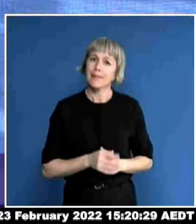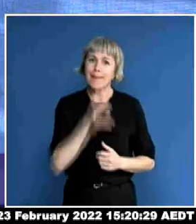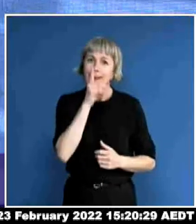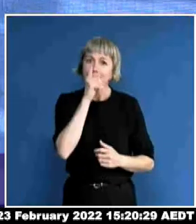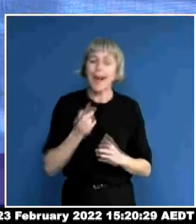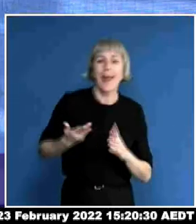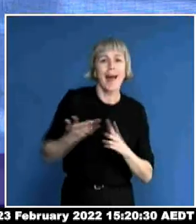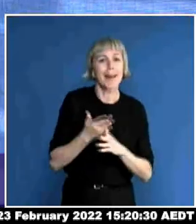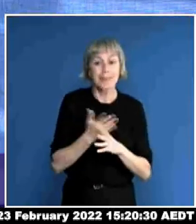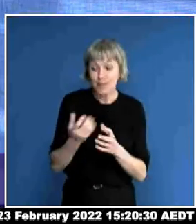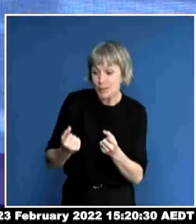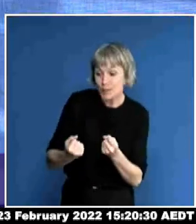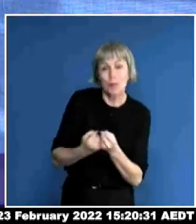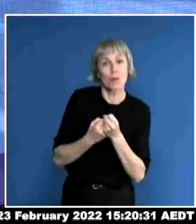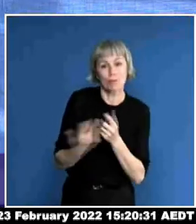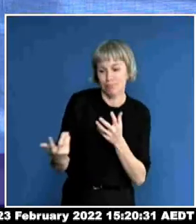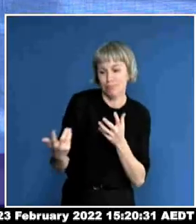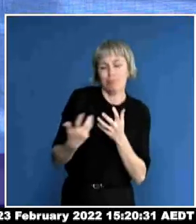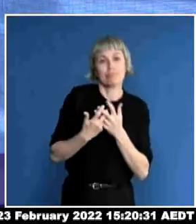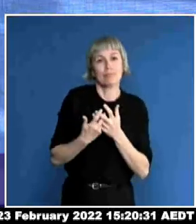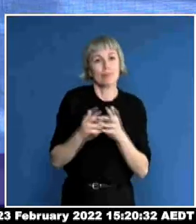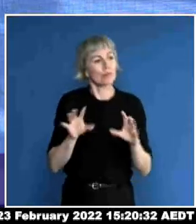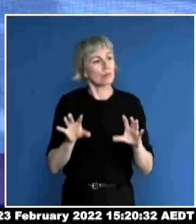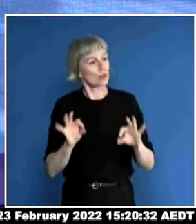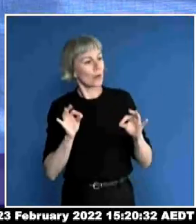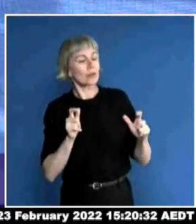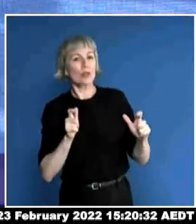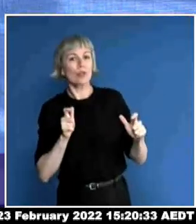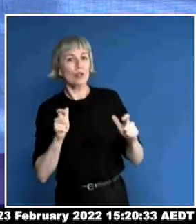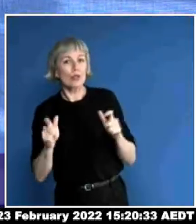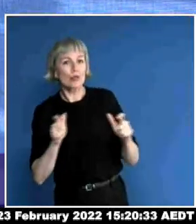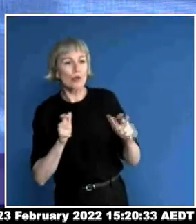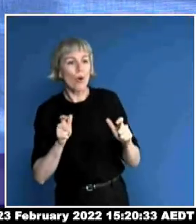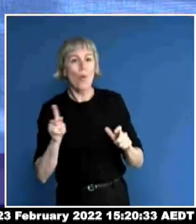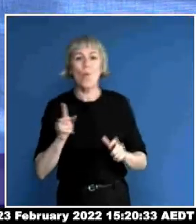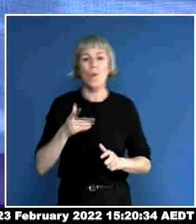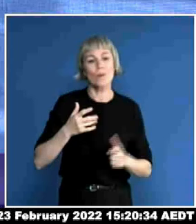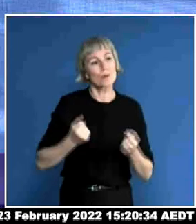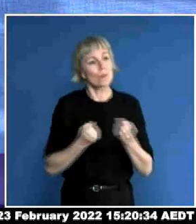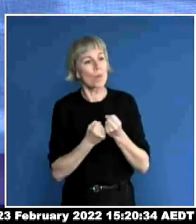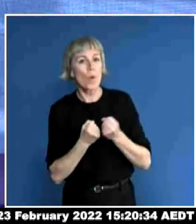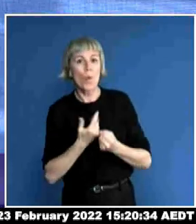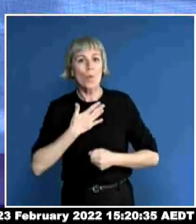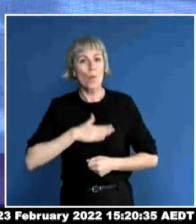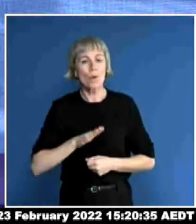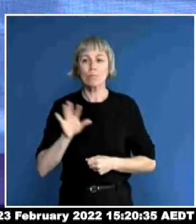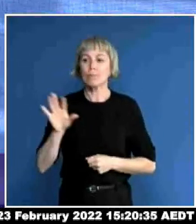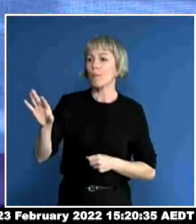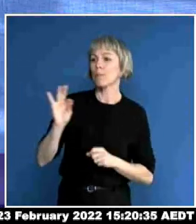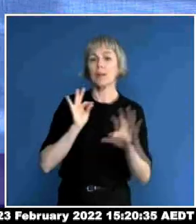control of what supports will be best for them, to support them in their life.